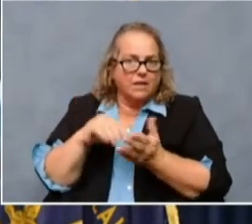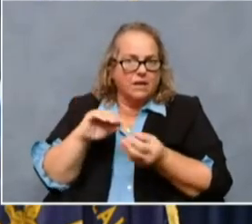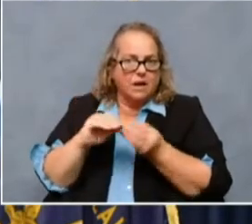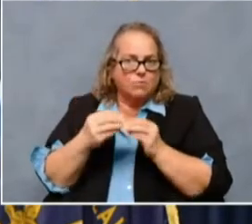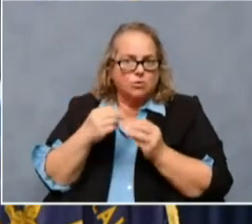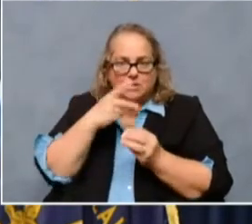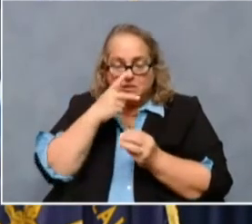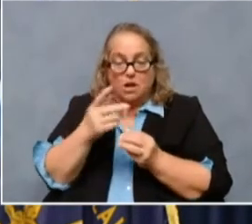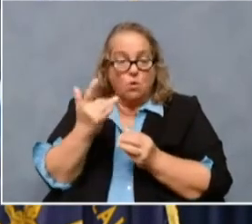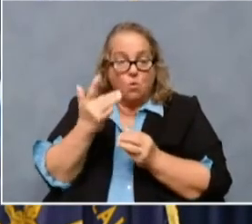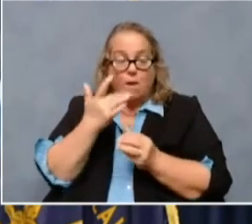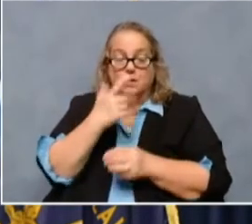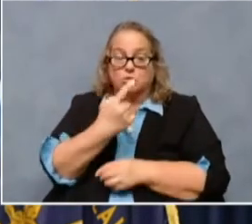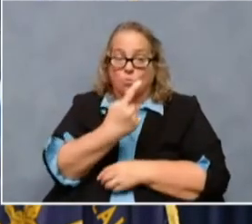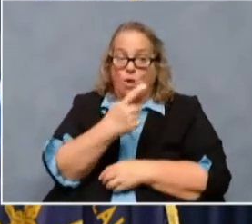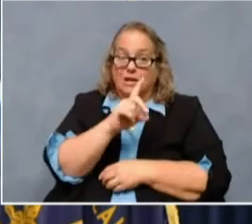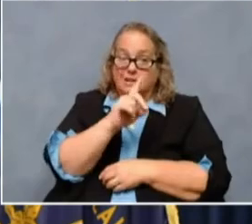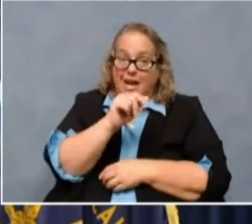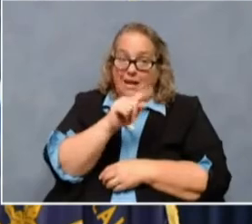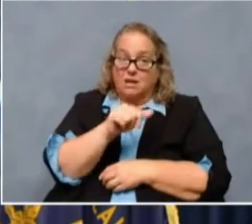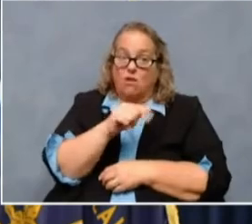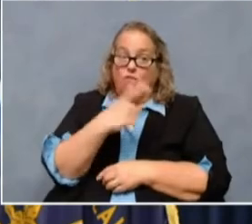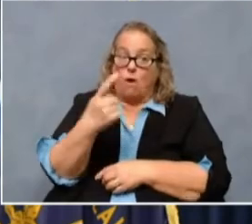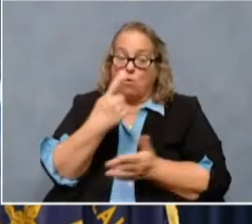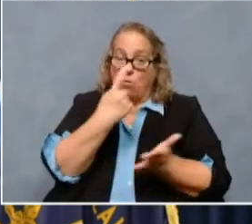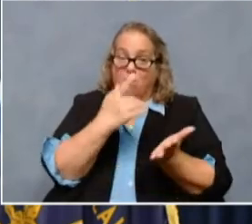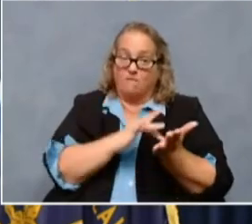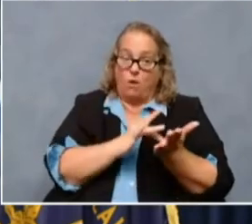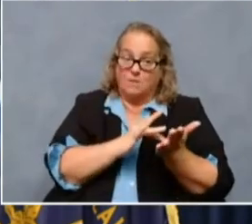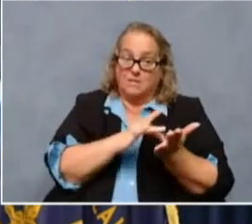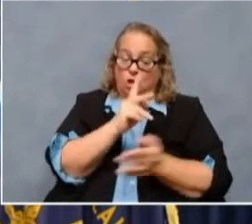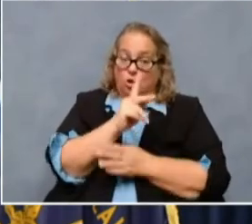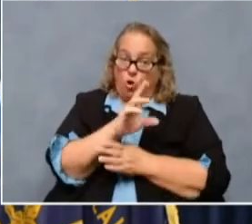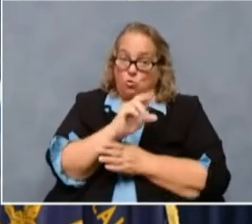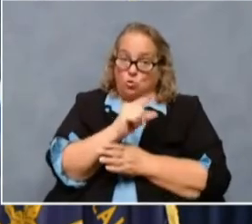chain which is Kroger was reported to the federal Tiberius database, both